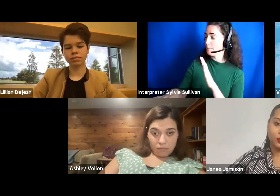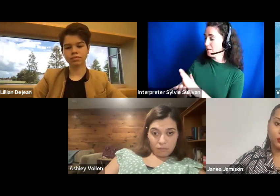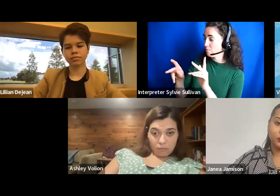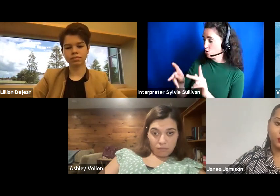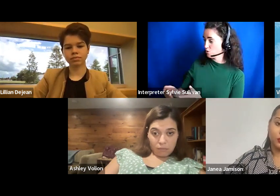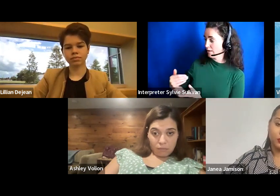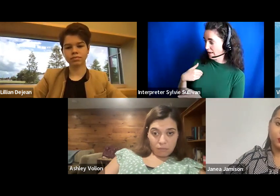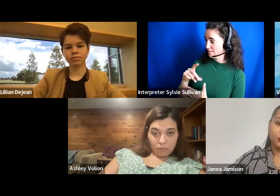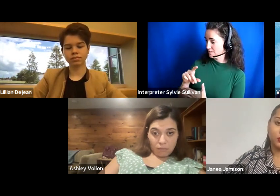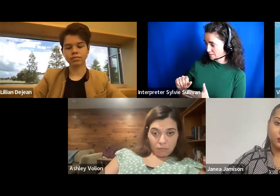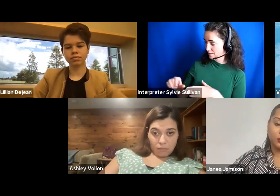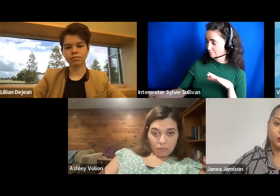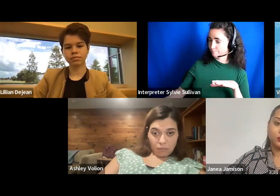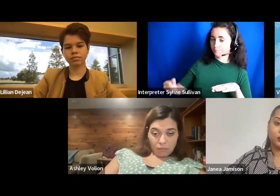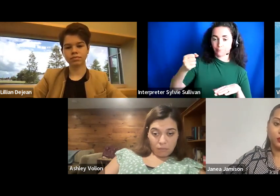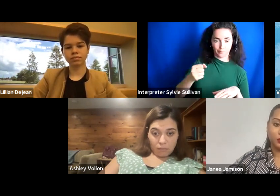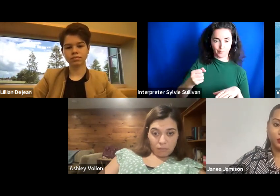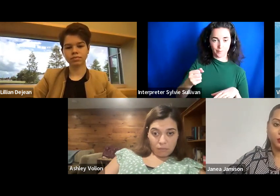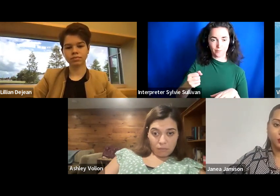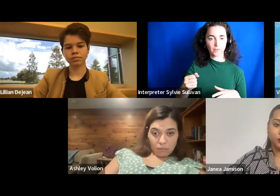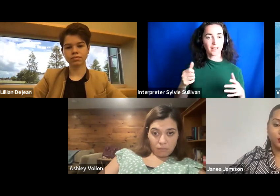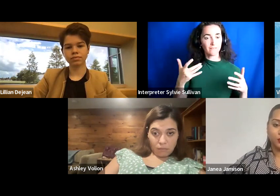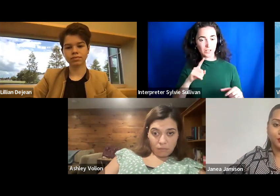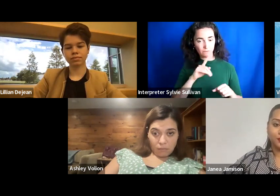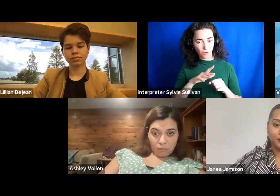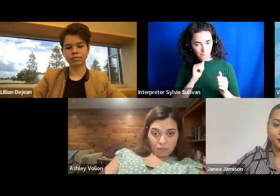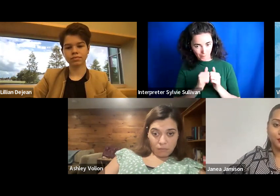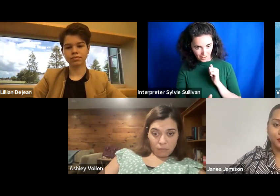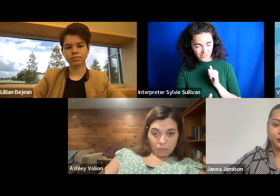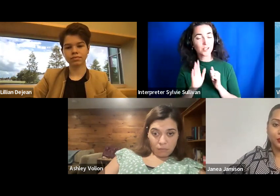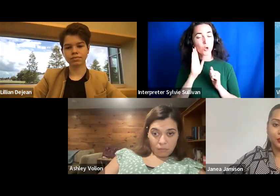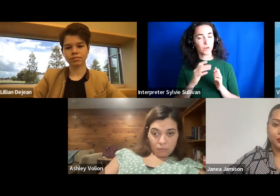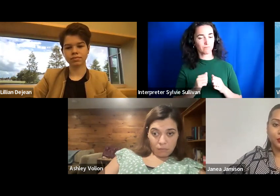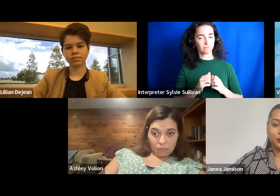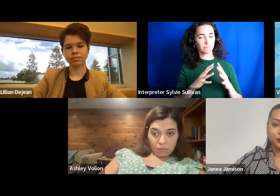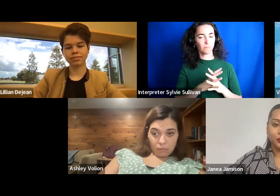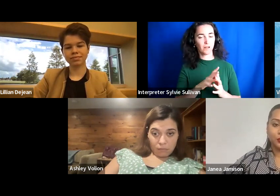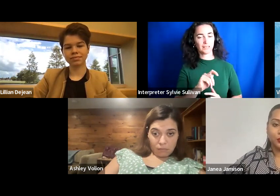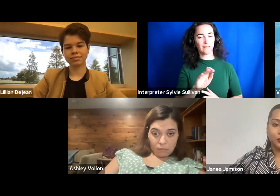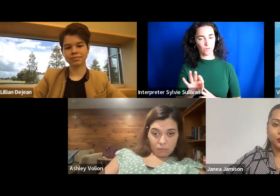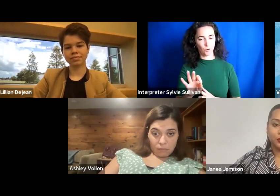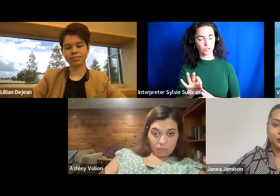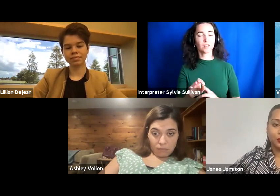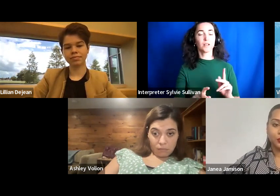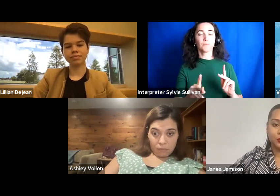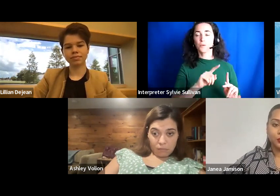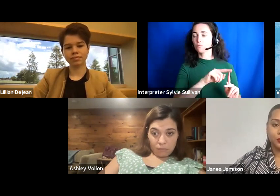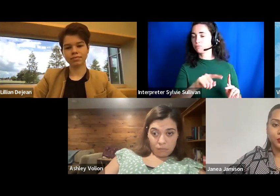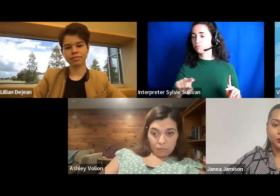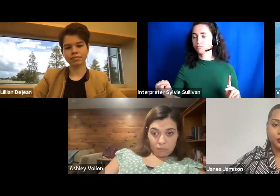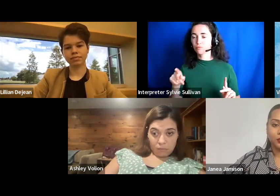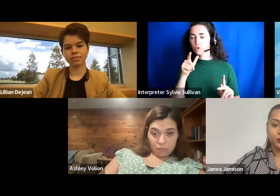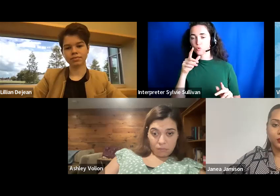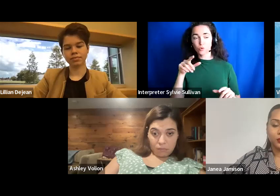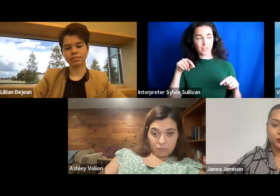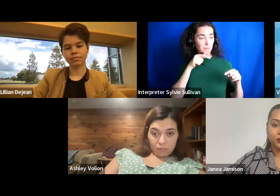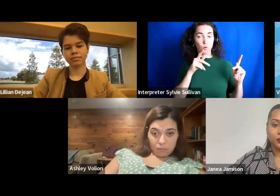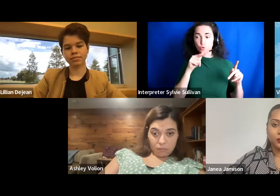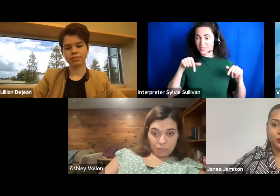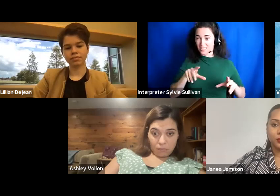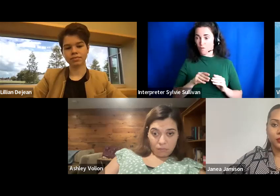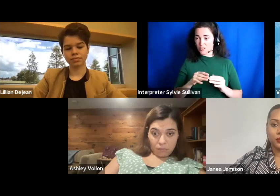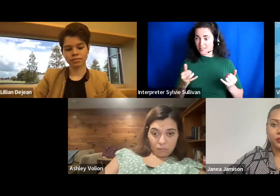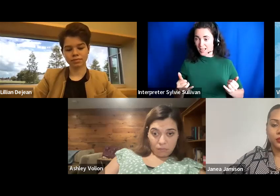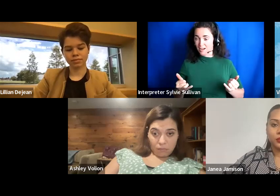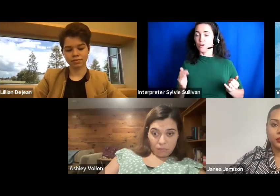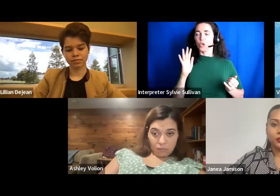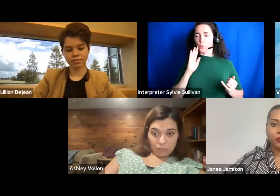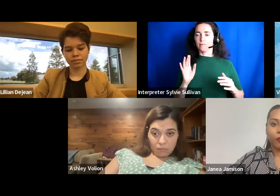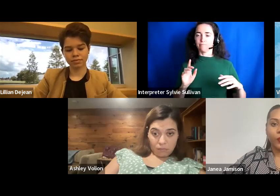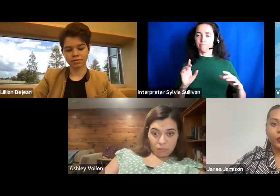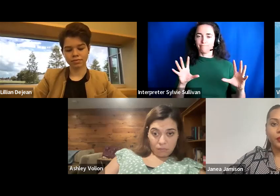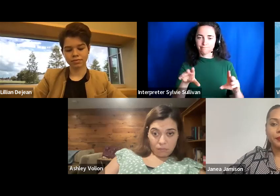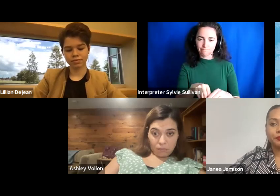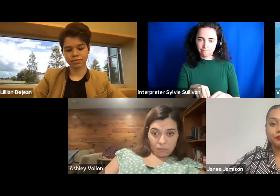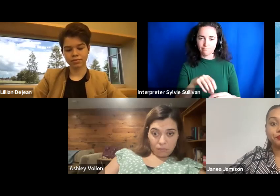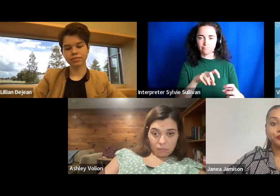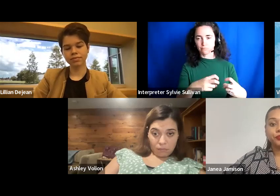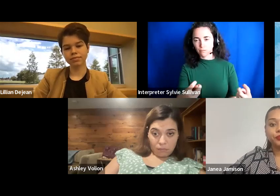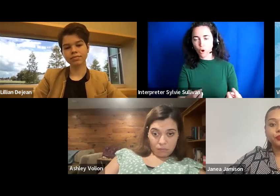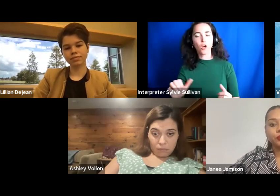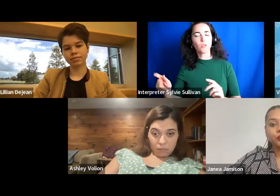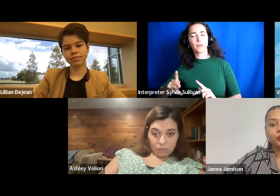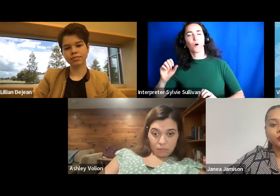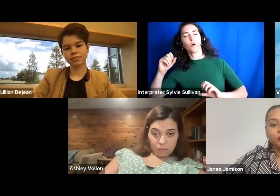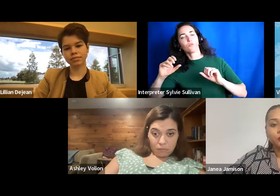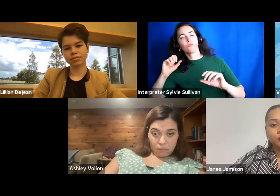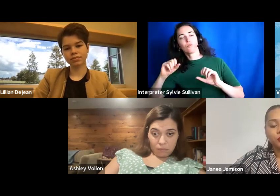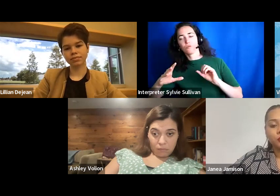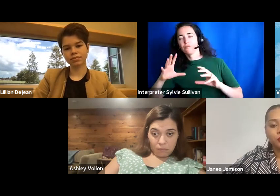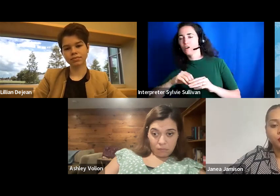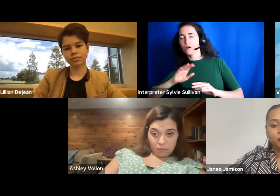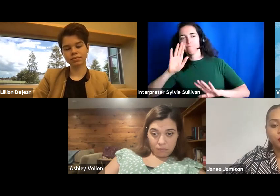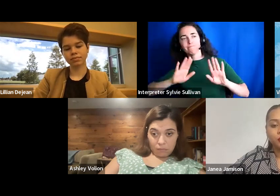And so we got this resolution path. There will be a task force convenient with, you know folks who are participating in this conference right now, either at the table or, we hope, participating as much possible to craft policies that will be